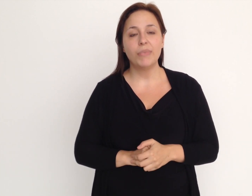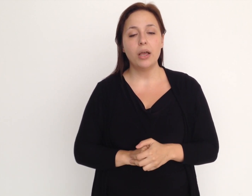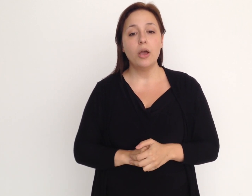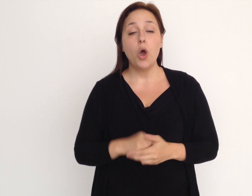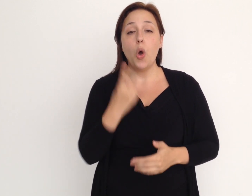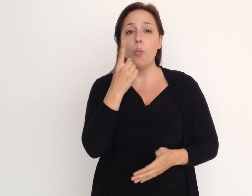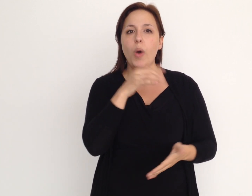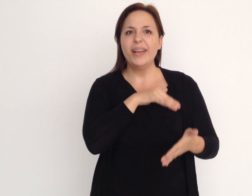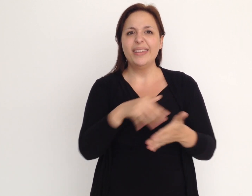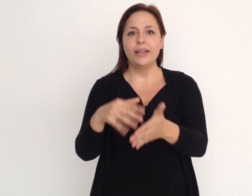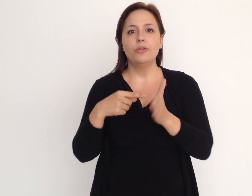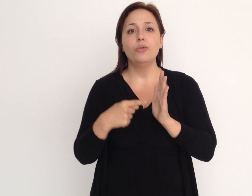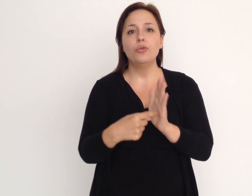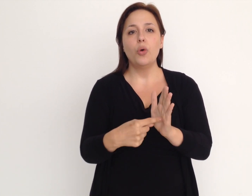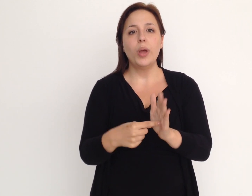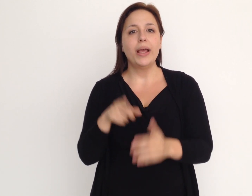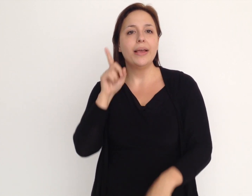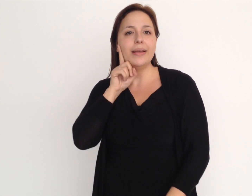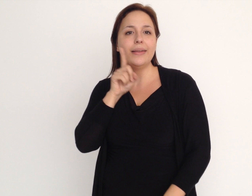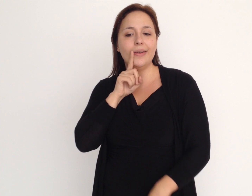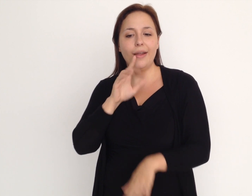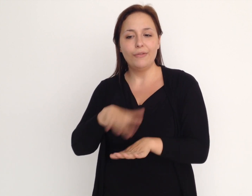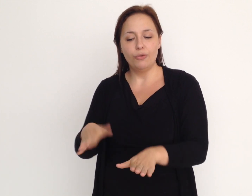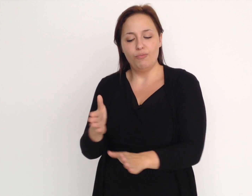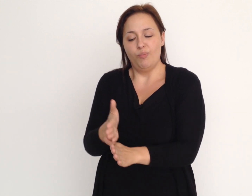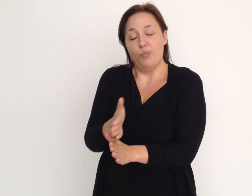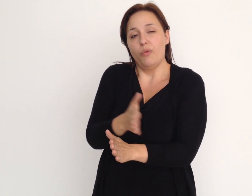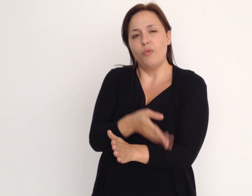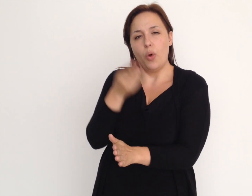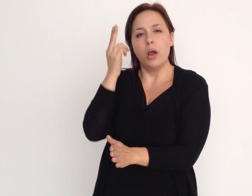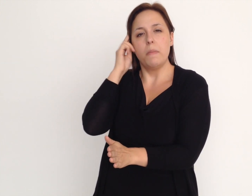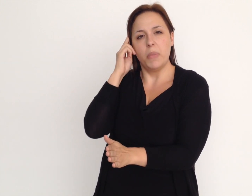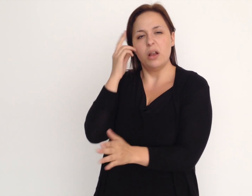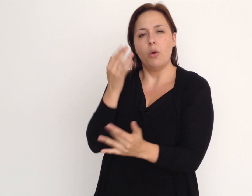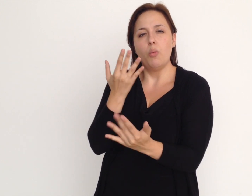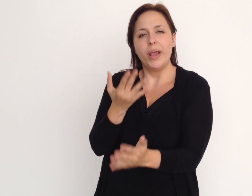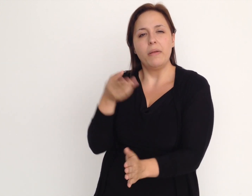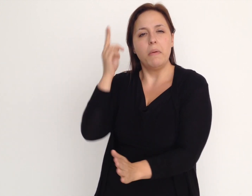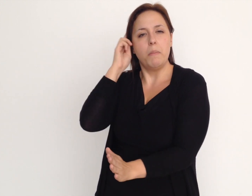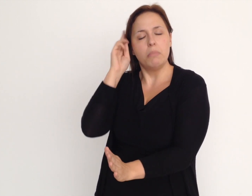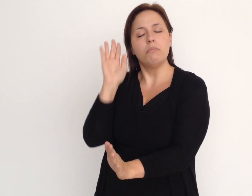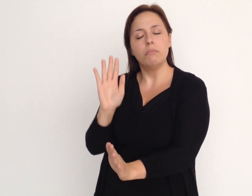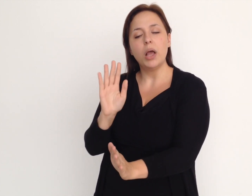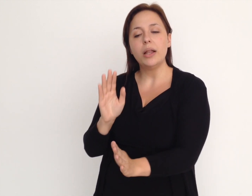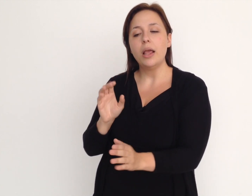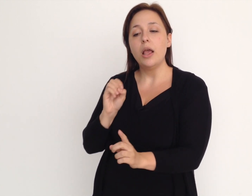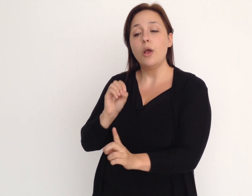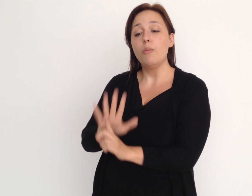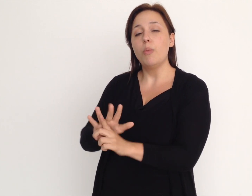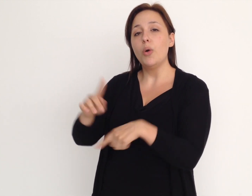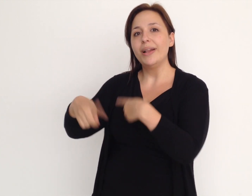In one study, deaf children were exposed to sign language while they were waiting for CI surgery.